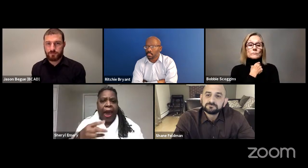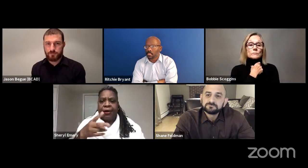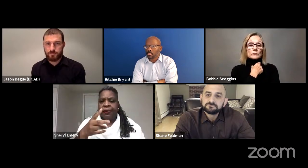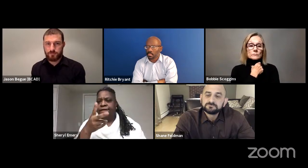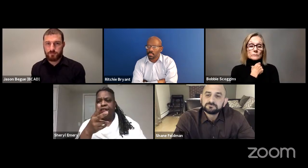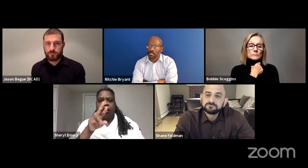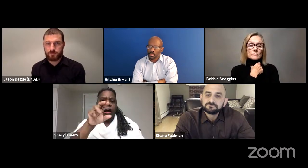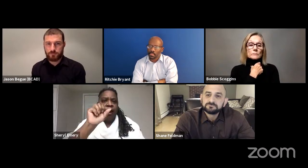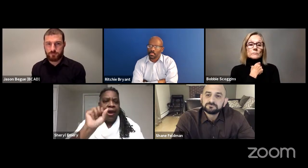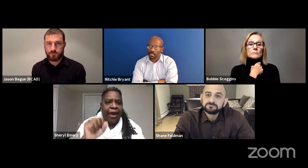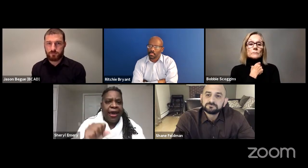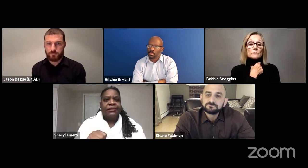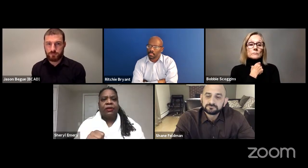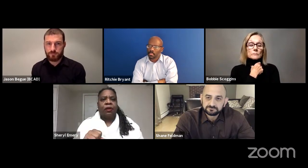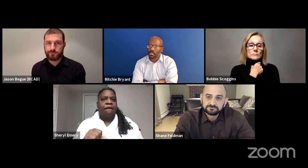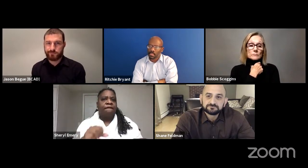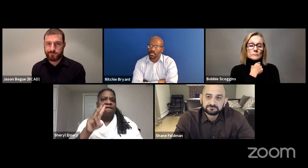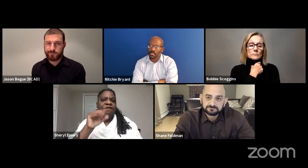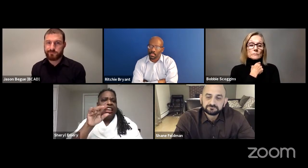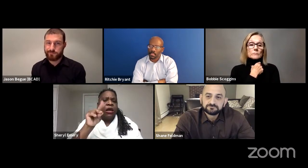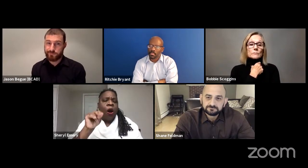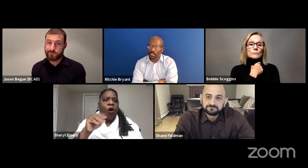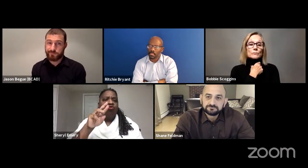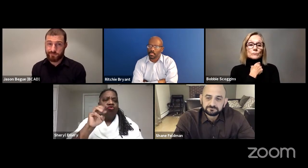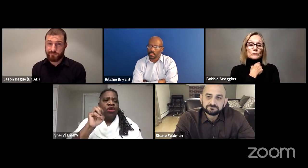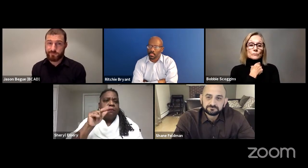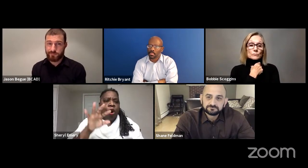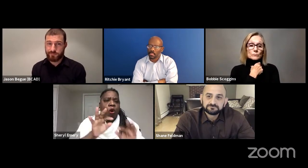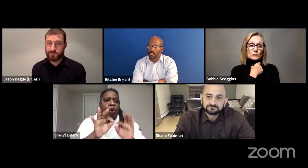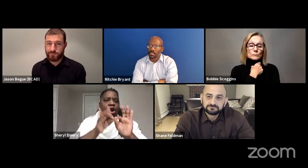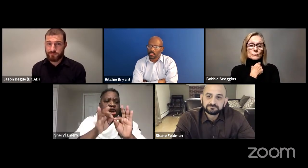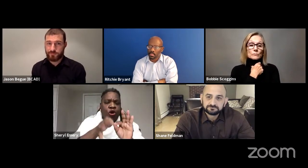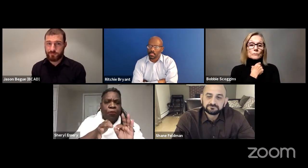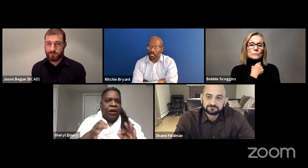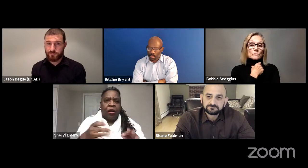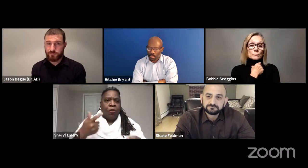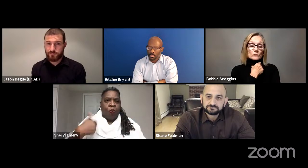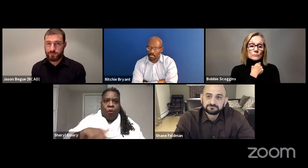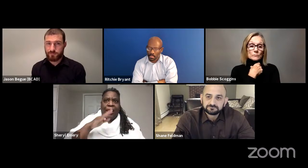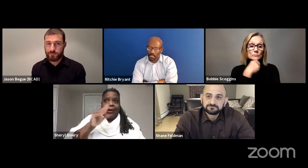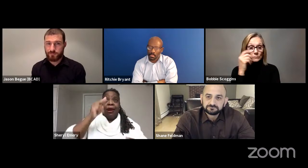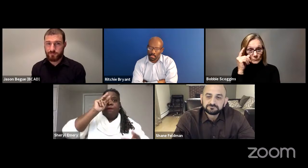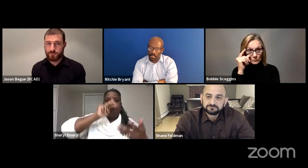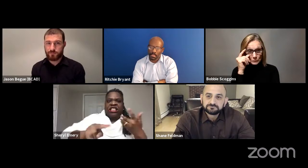and make sure that we're now providing interpreters online. There's VRS, remote interpreters,